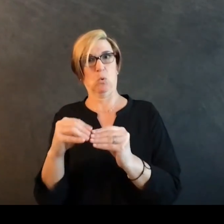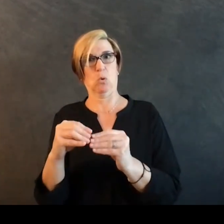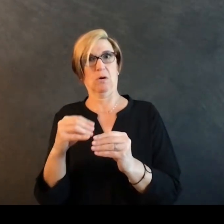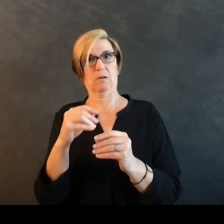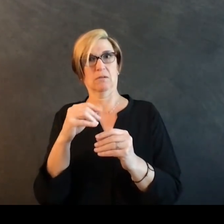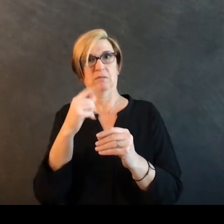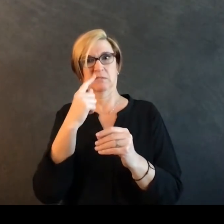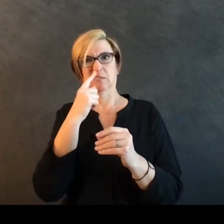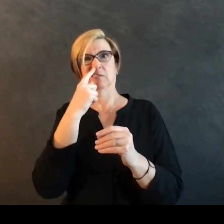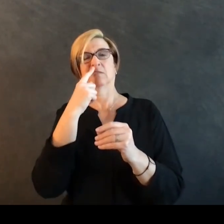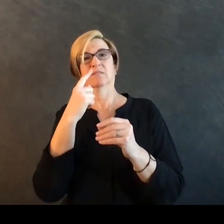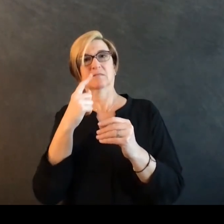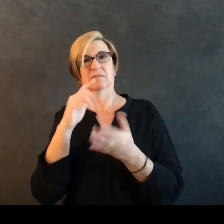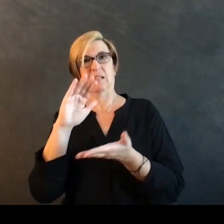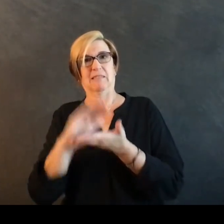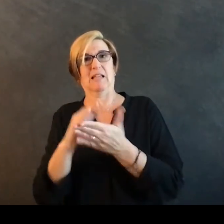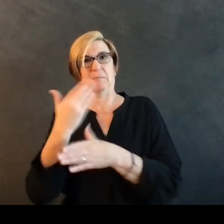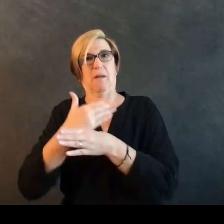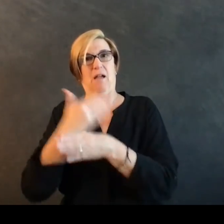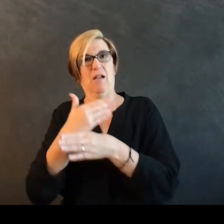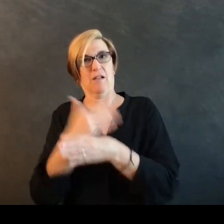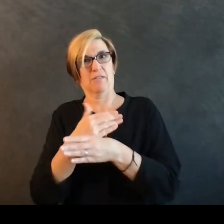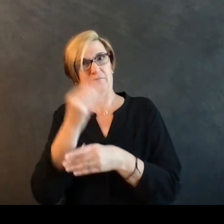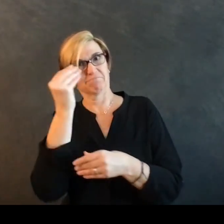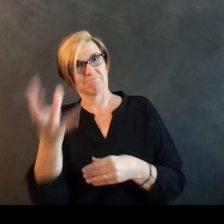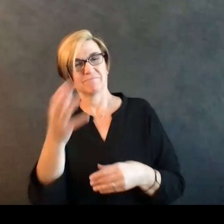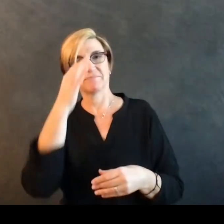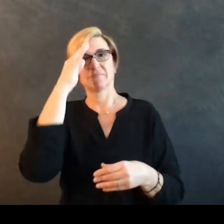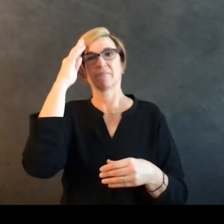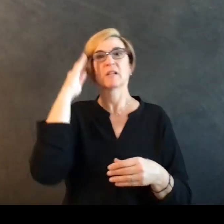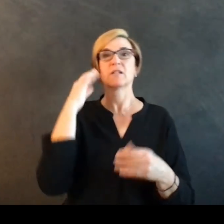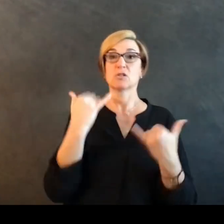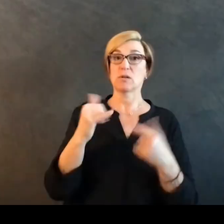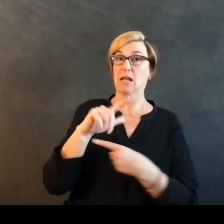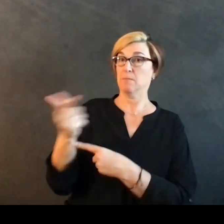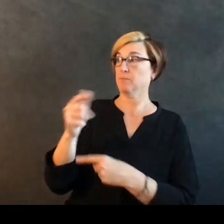little while and Mike please take over thank you thank you all very much I'll